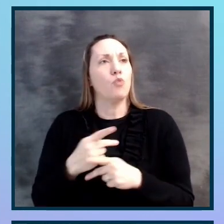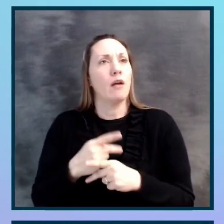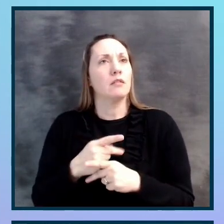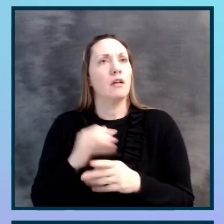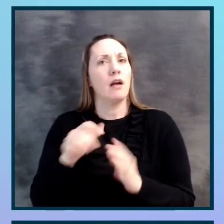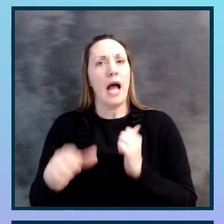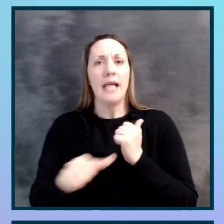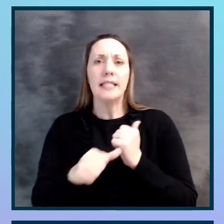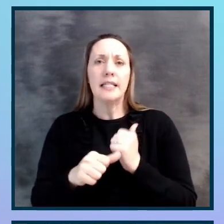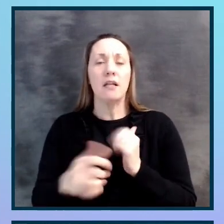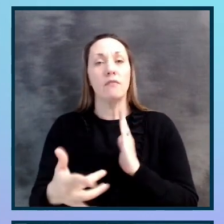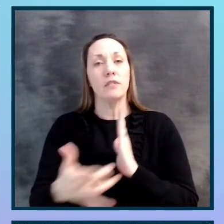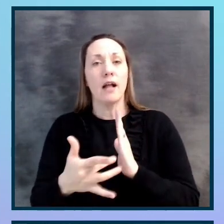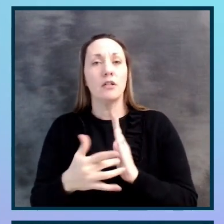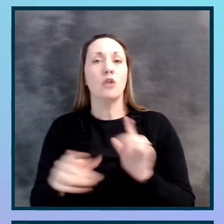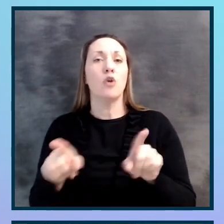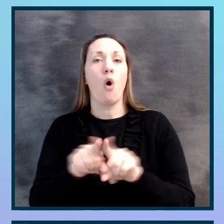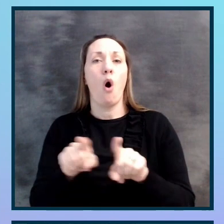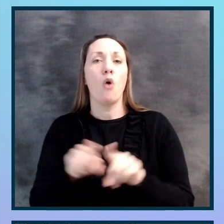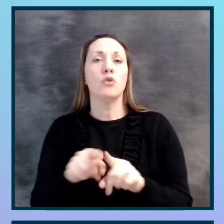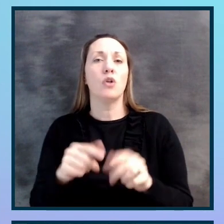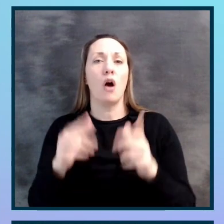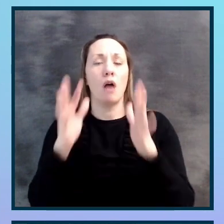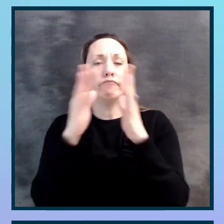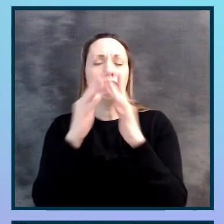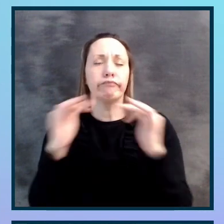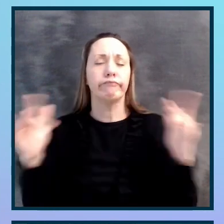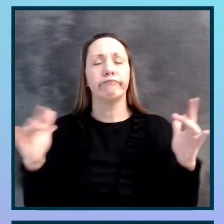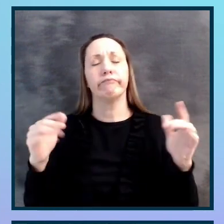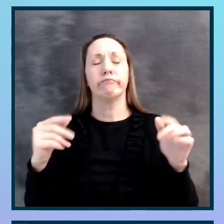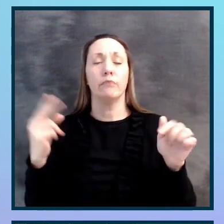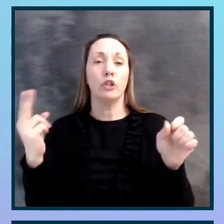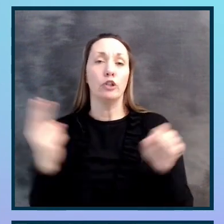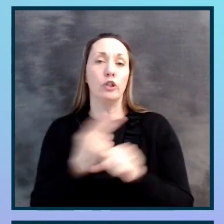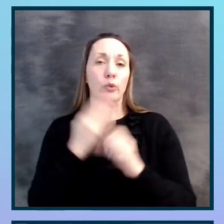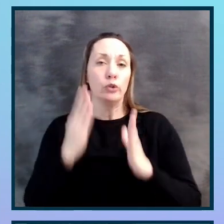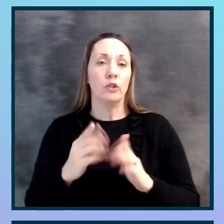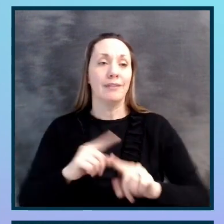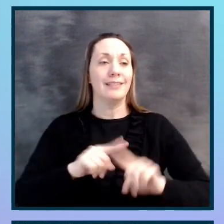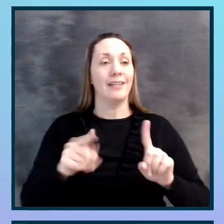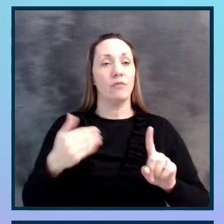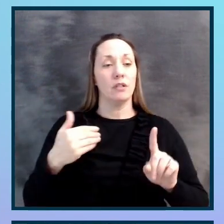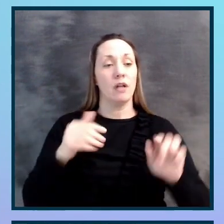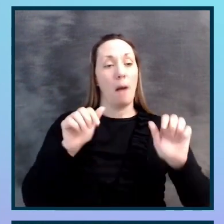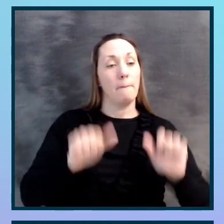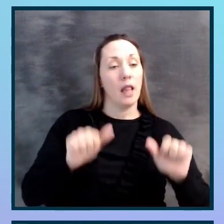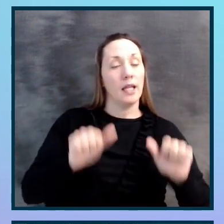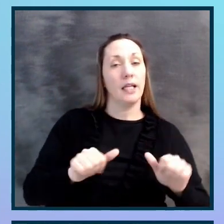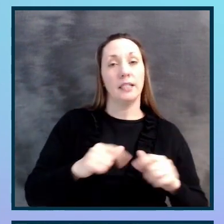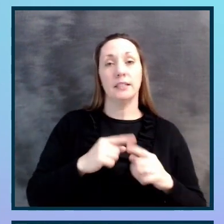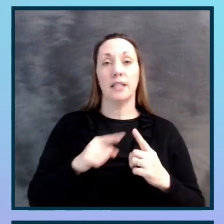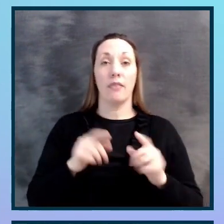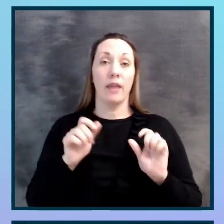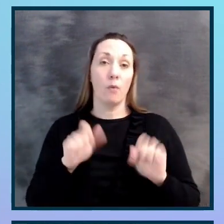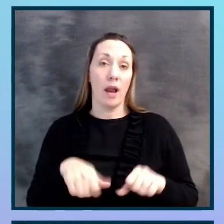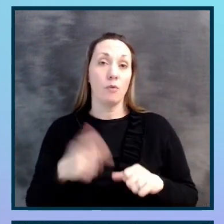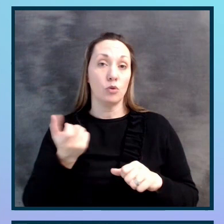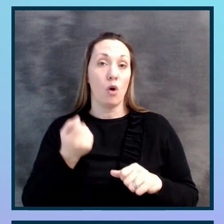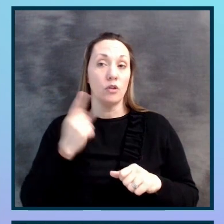and also got a wide diverse group of users with different abilities and they were able to understand what they and needs were.